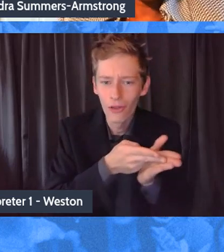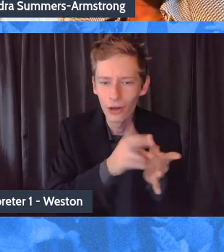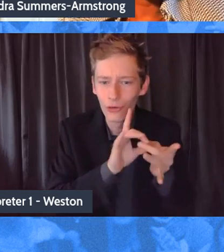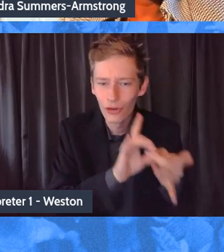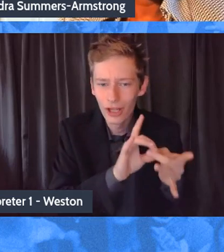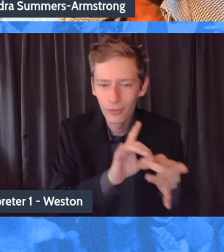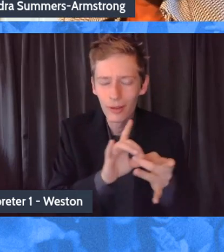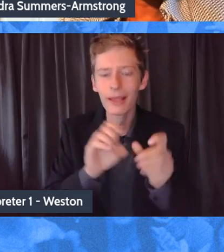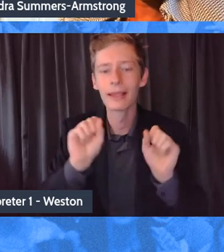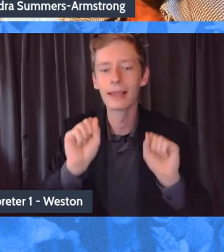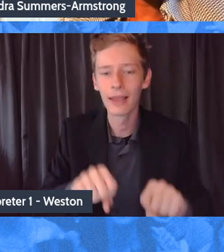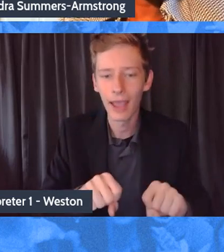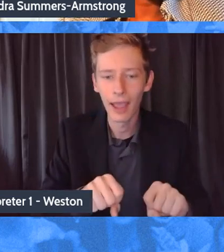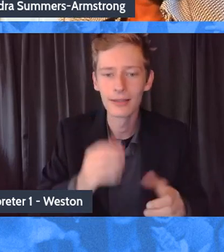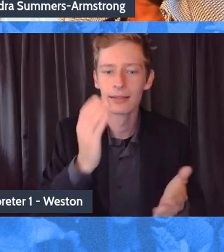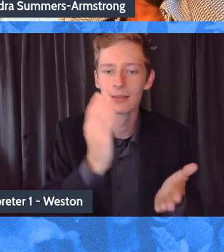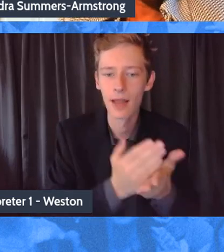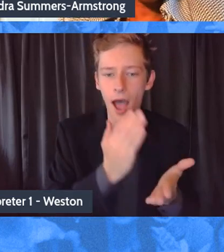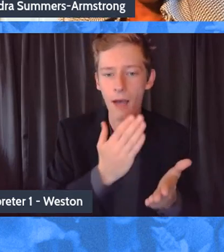And that's why we need to be at the table.